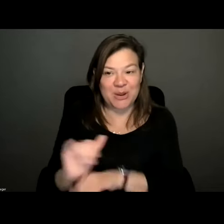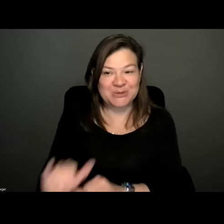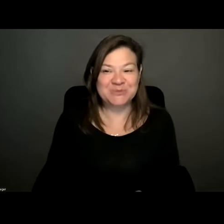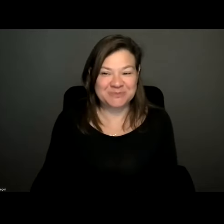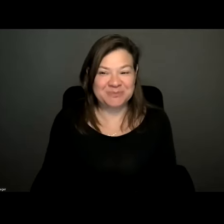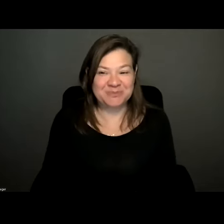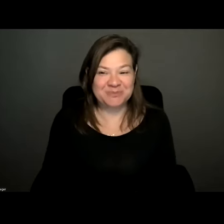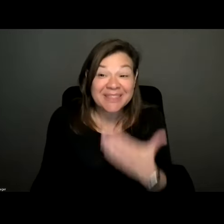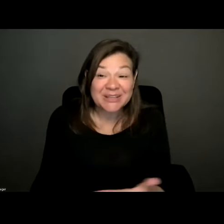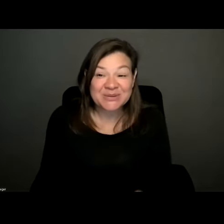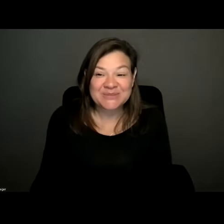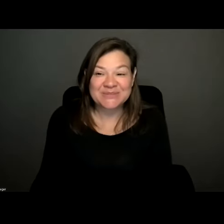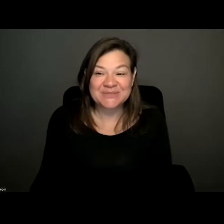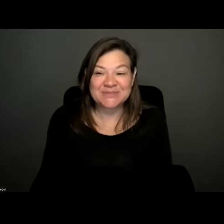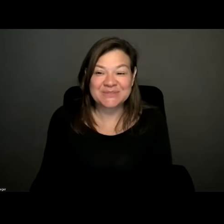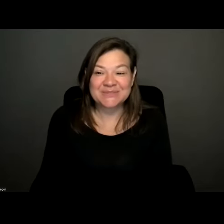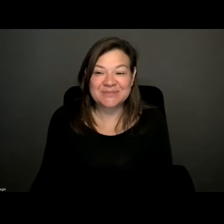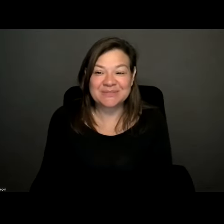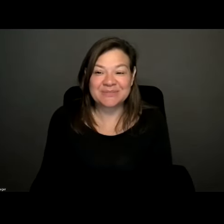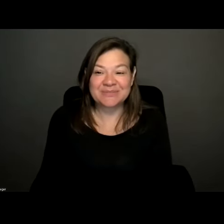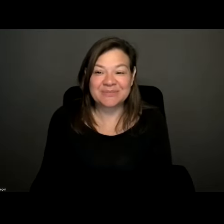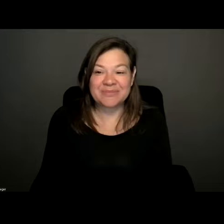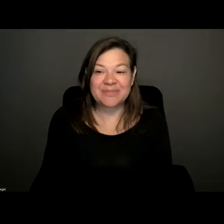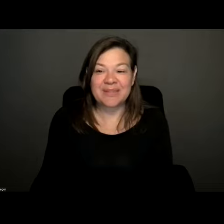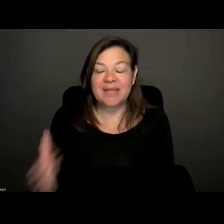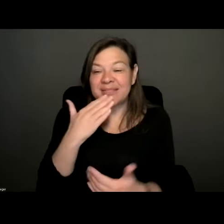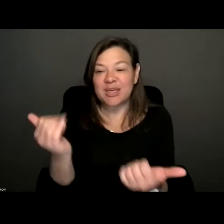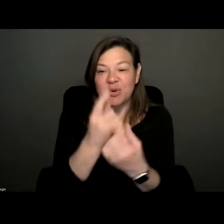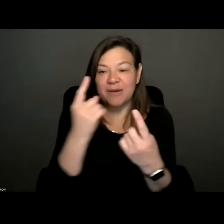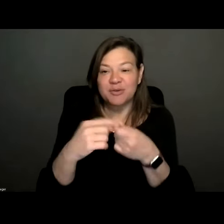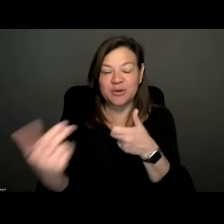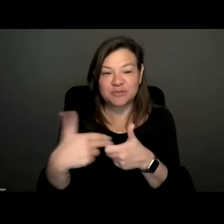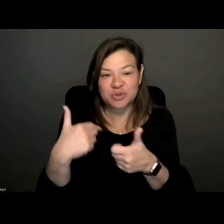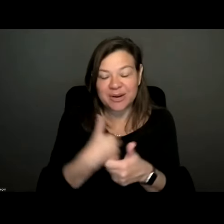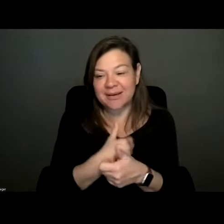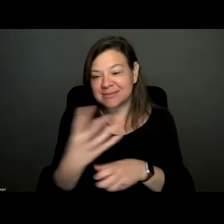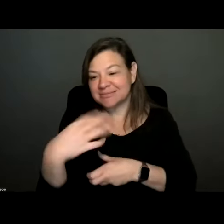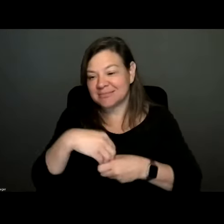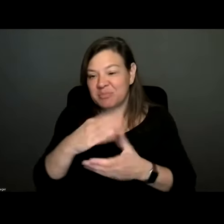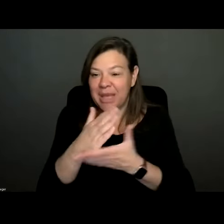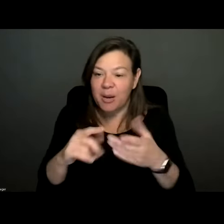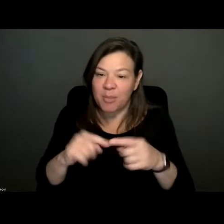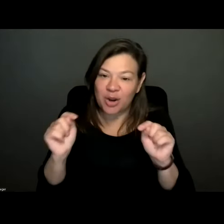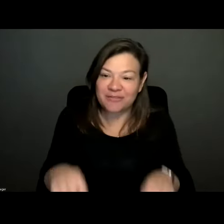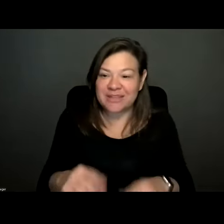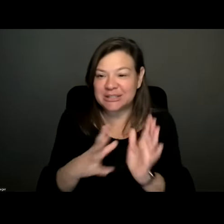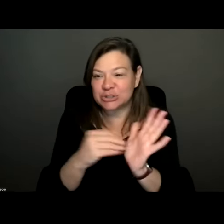Thank you, all of you, for tuning into this, for being a part of this, for learning alongside us.